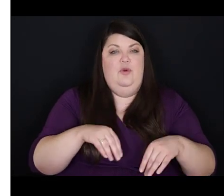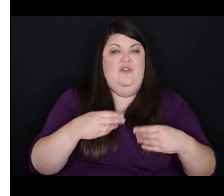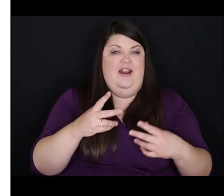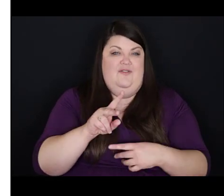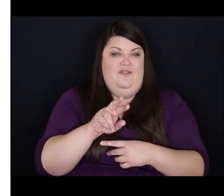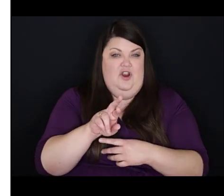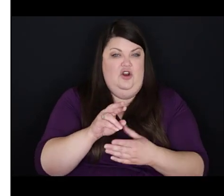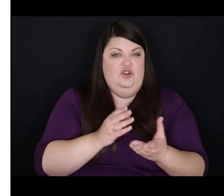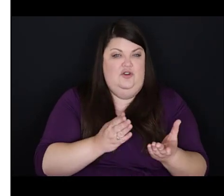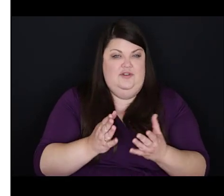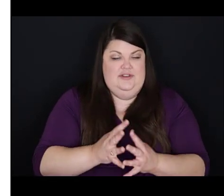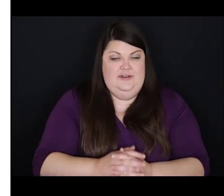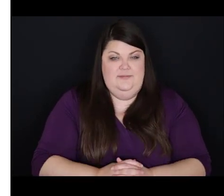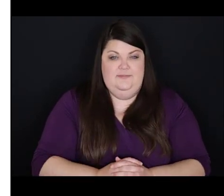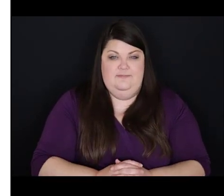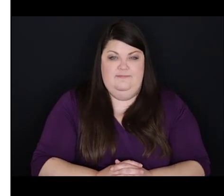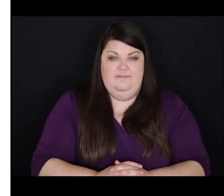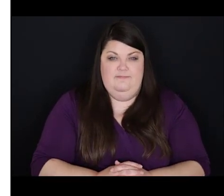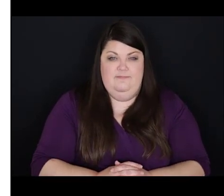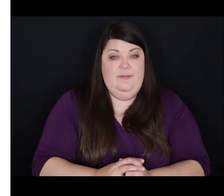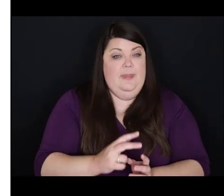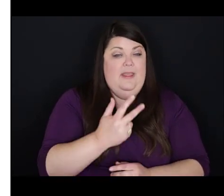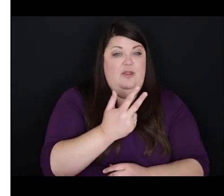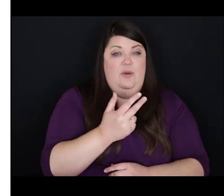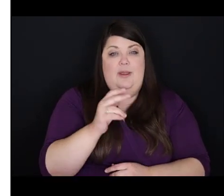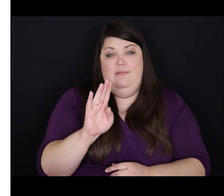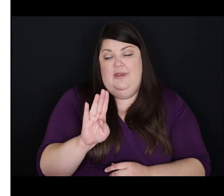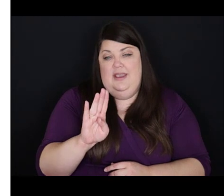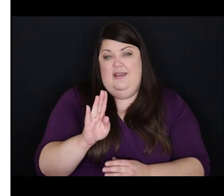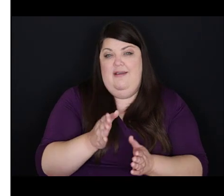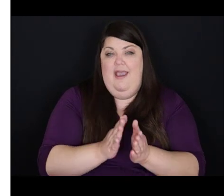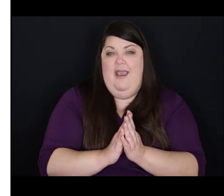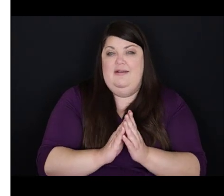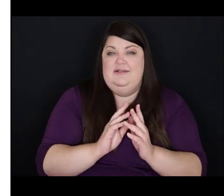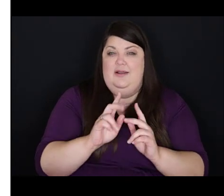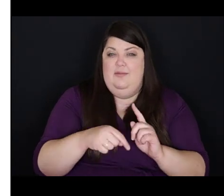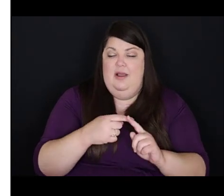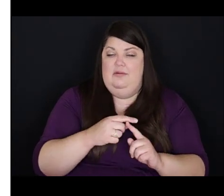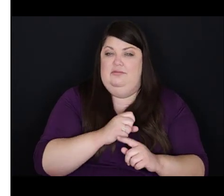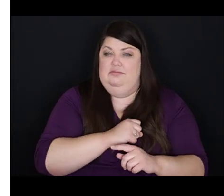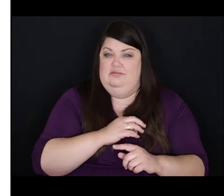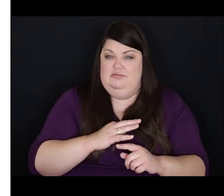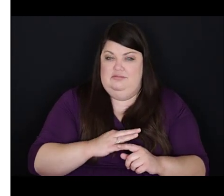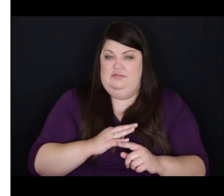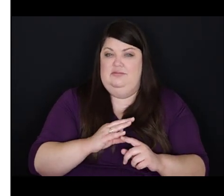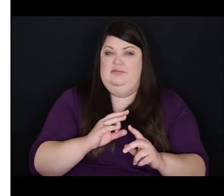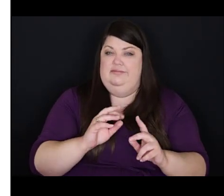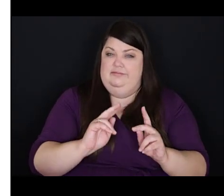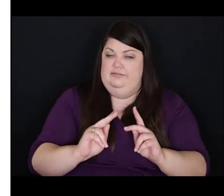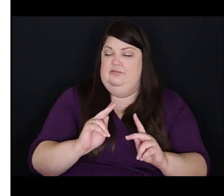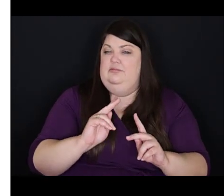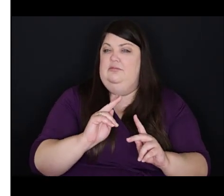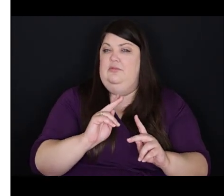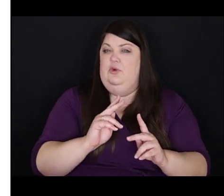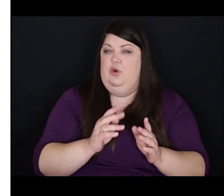(3)(B) asks about personnel requirements for the often overlooked, “21st century